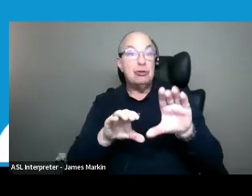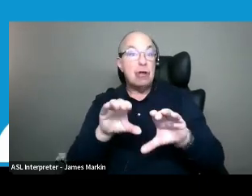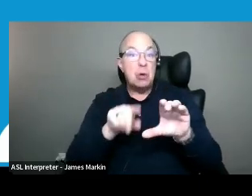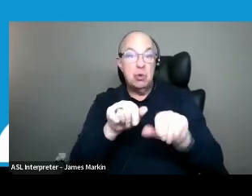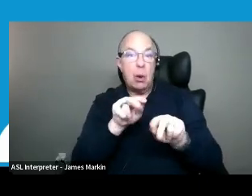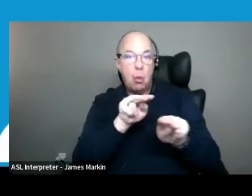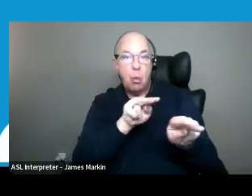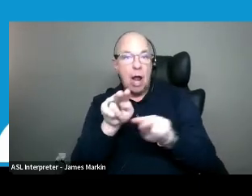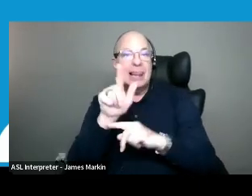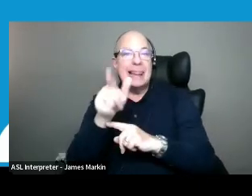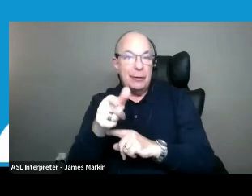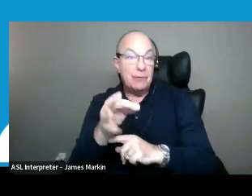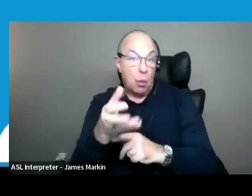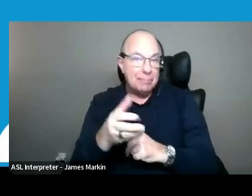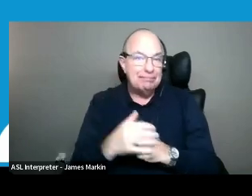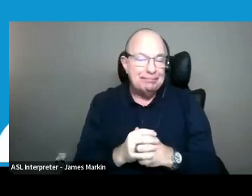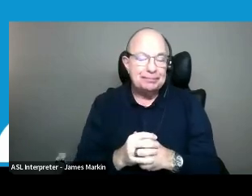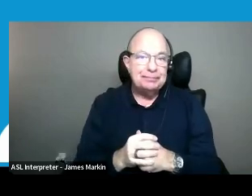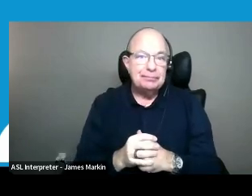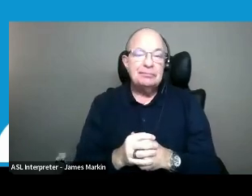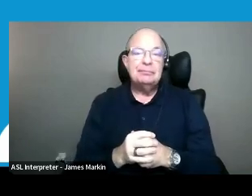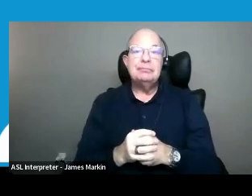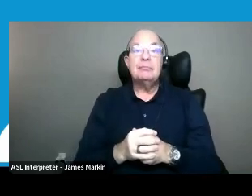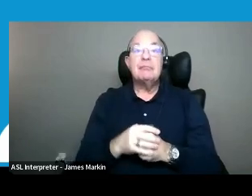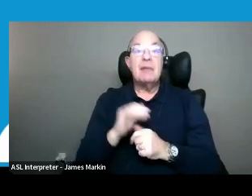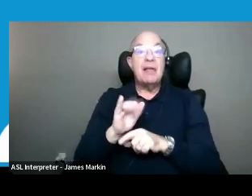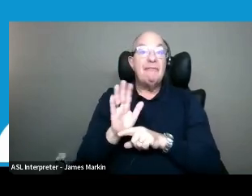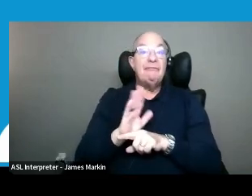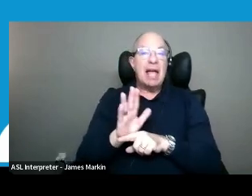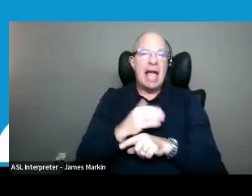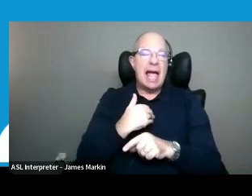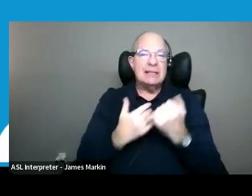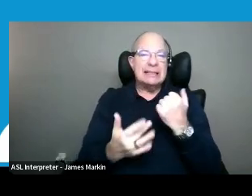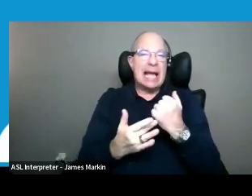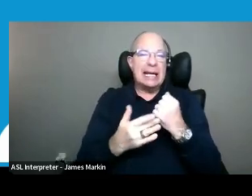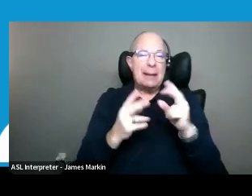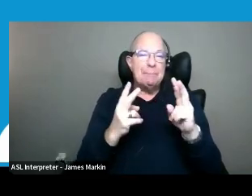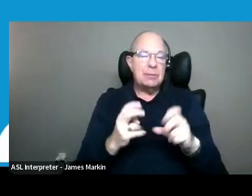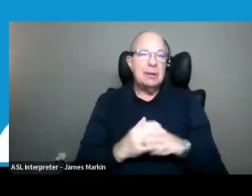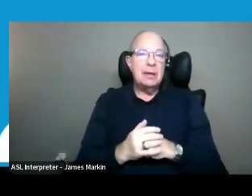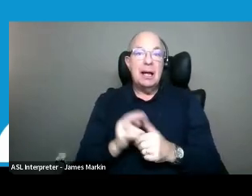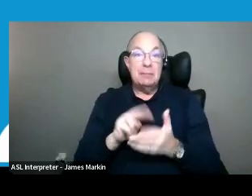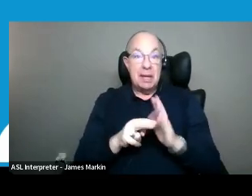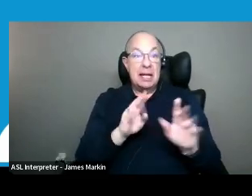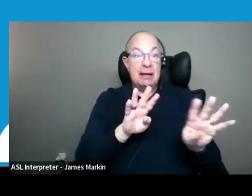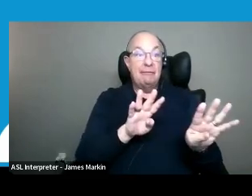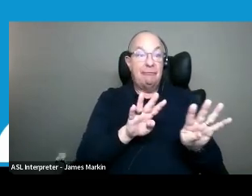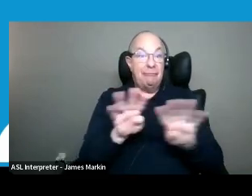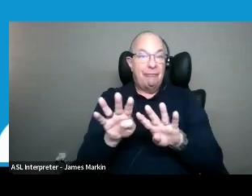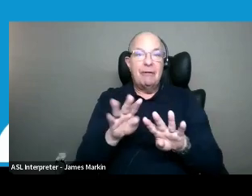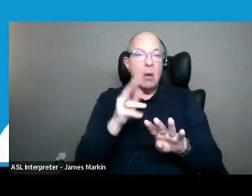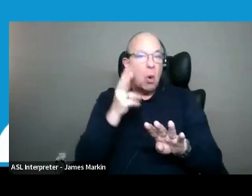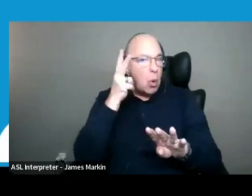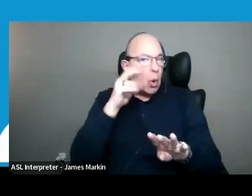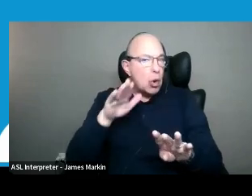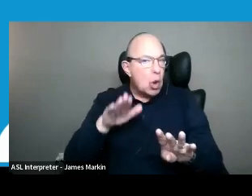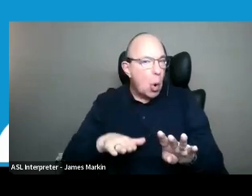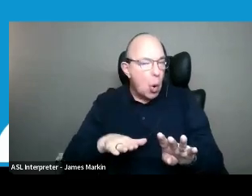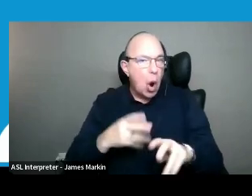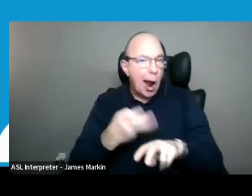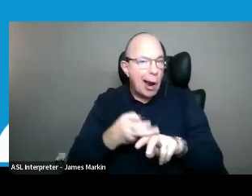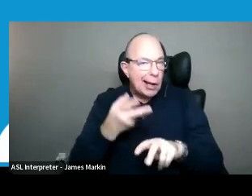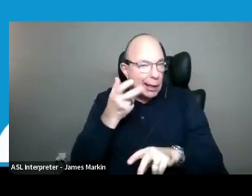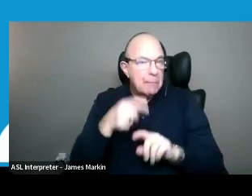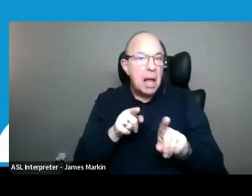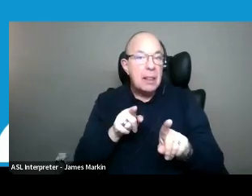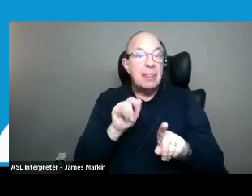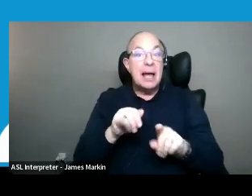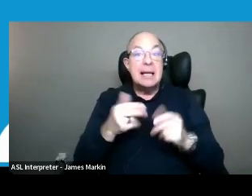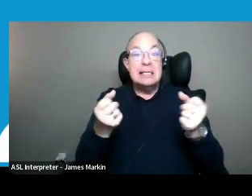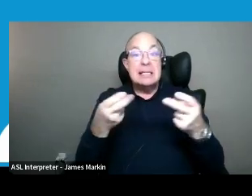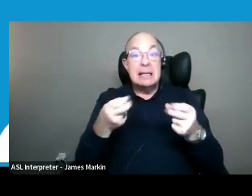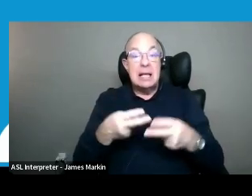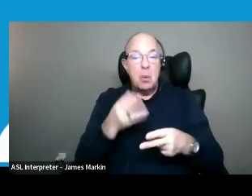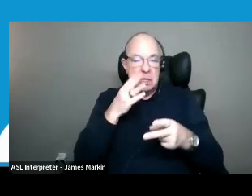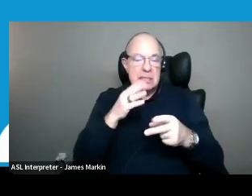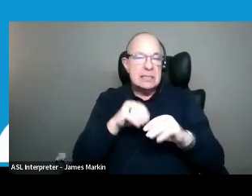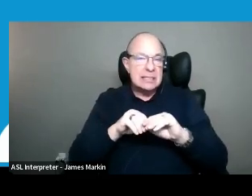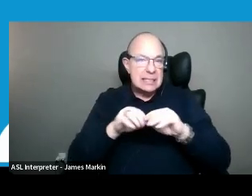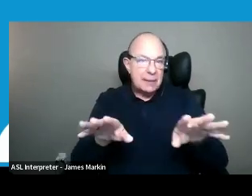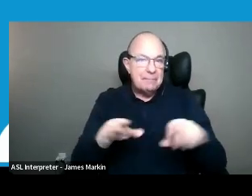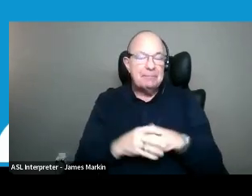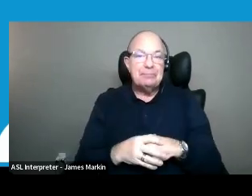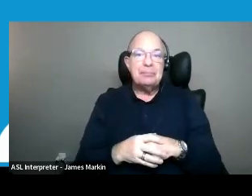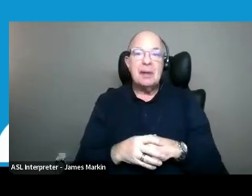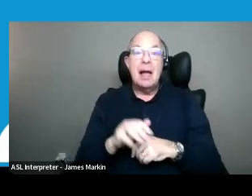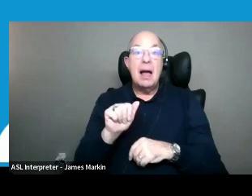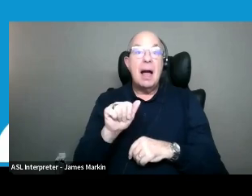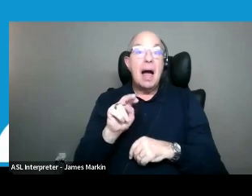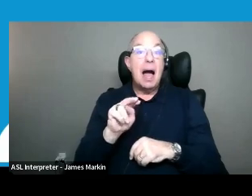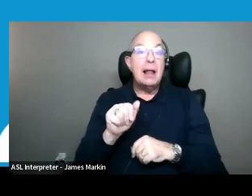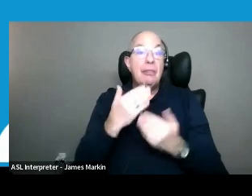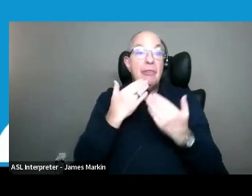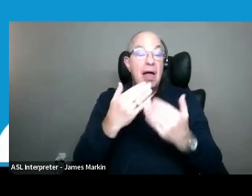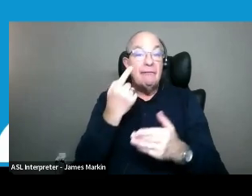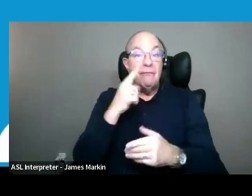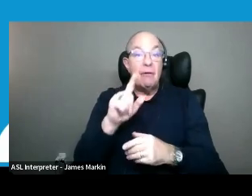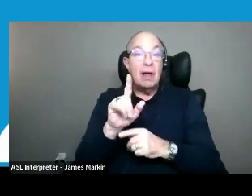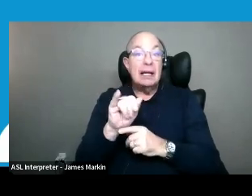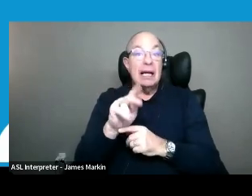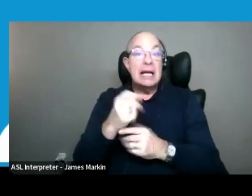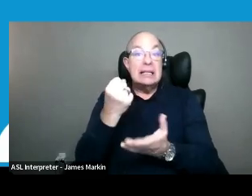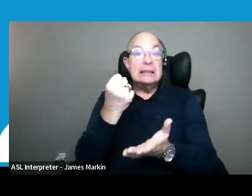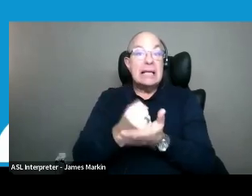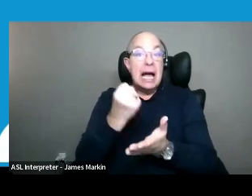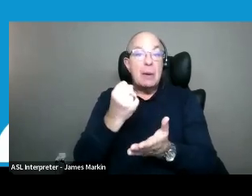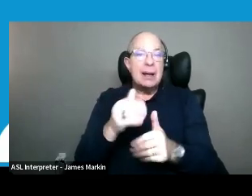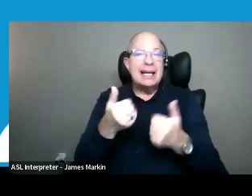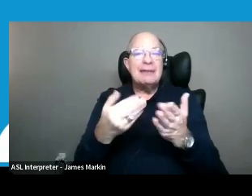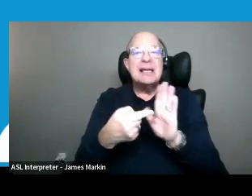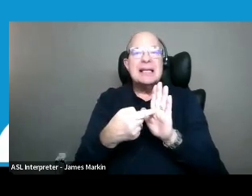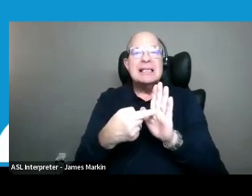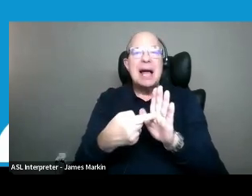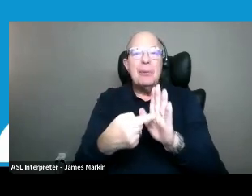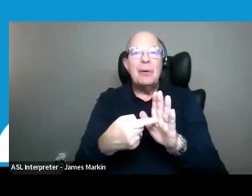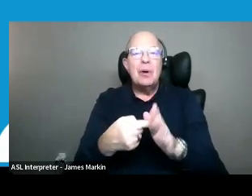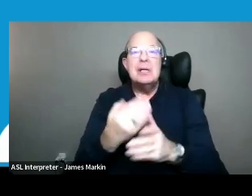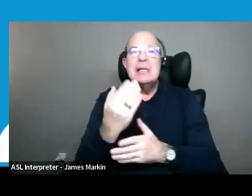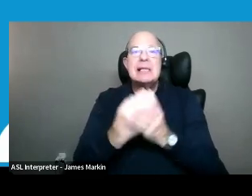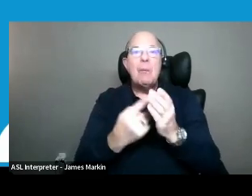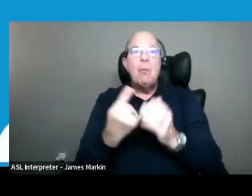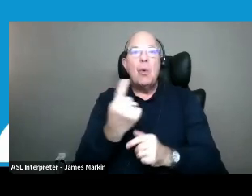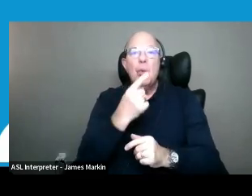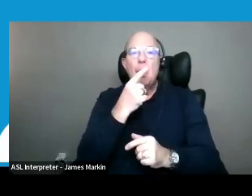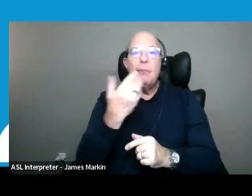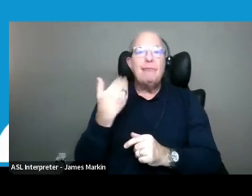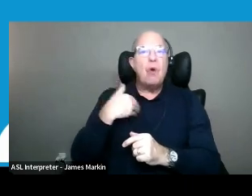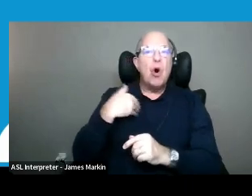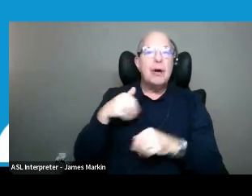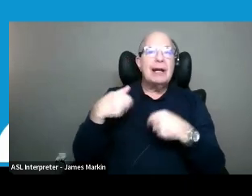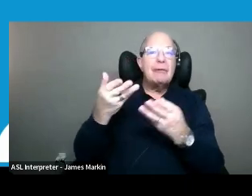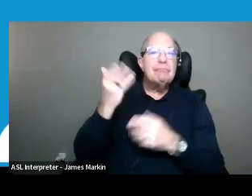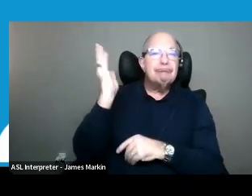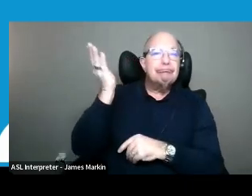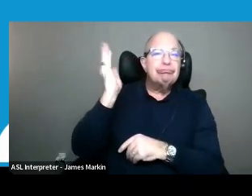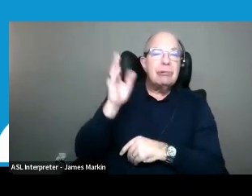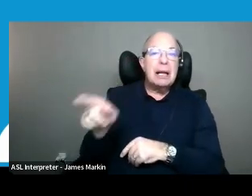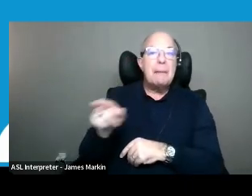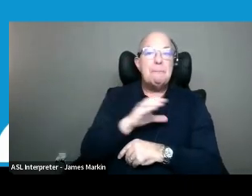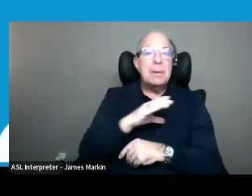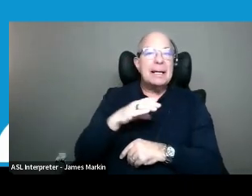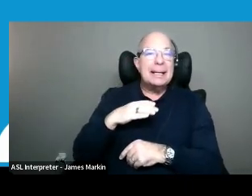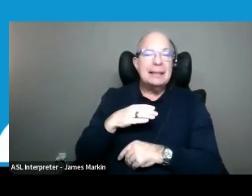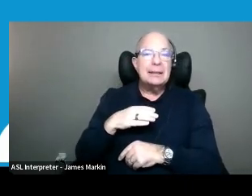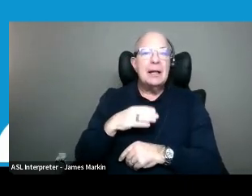Shannon Spencer (she/her): Perfect, thank you so much. Yeah, so unfortunately, the video, we're having a little tech issues where the video's volume is a little too low, so… but we will be sending these slides, and then, as well as Anna, thank you so much for sharing the link with the timestamp, but we wanted to show an example of someone doing a deputation at the Budget Committee, and it was a youth.